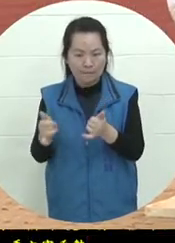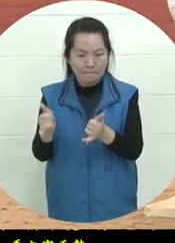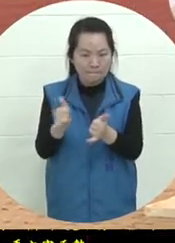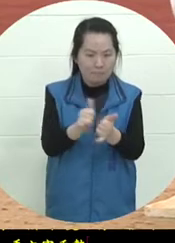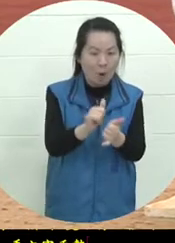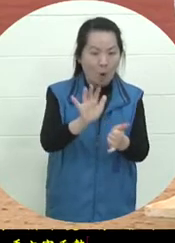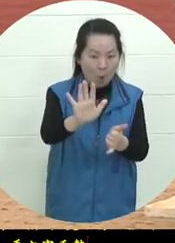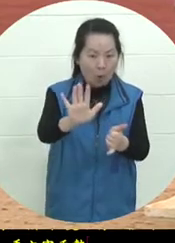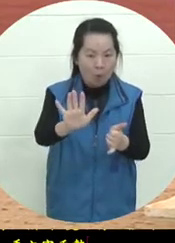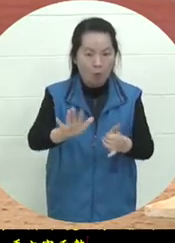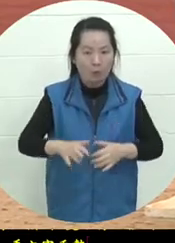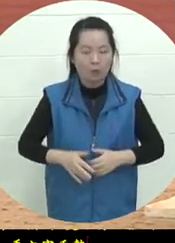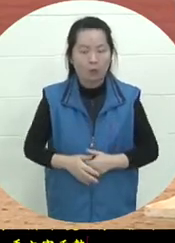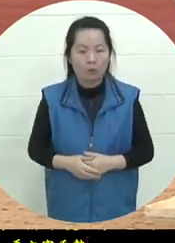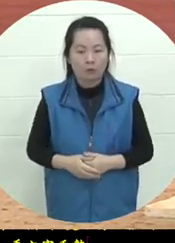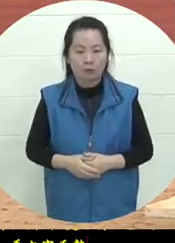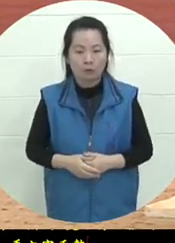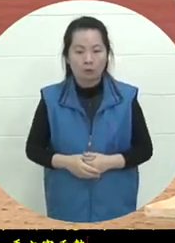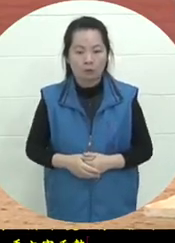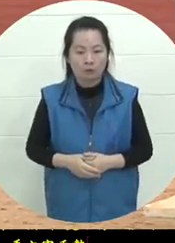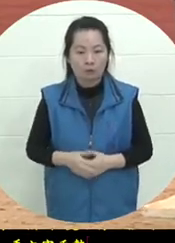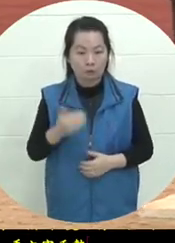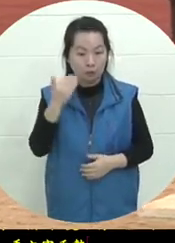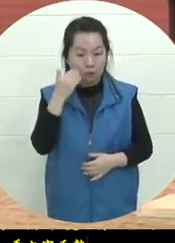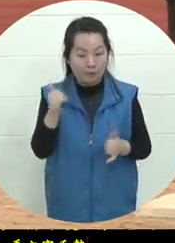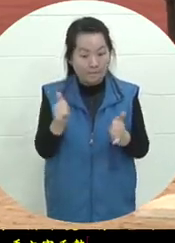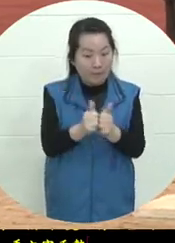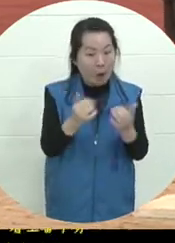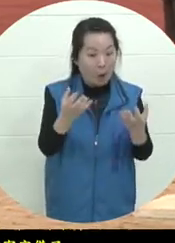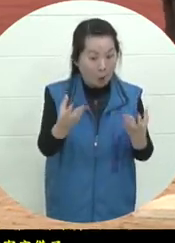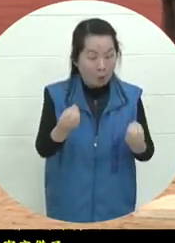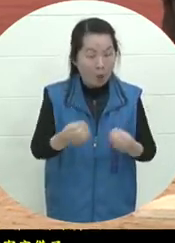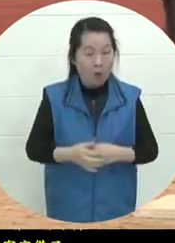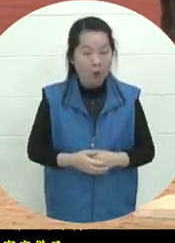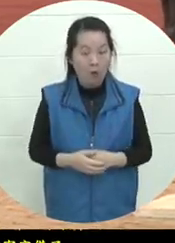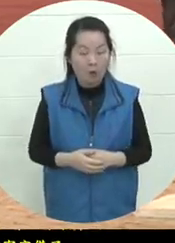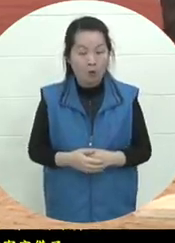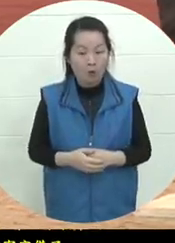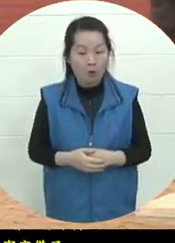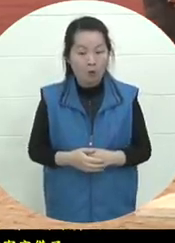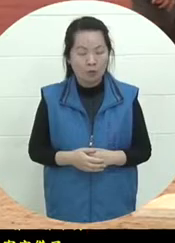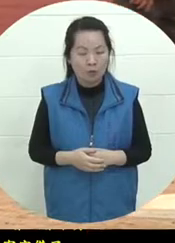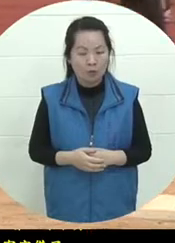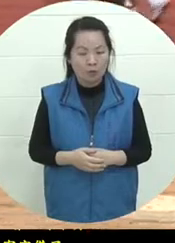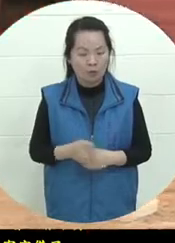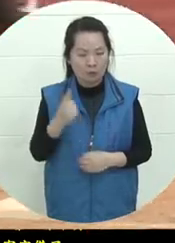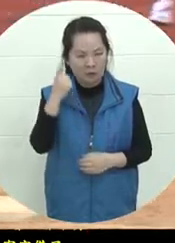If there is no collision, basically there cannot be any obvious deliberate blocking action.